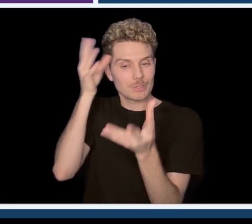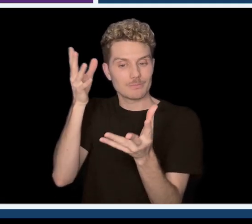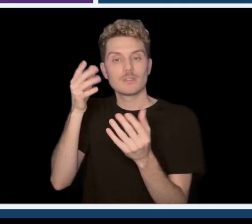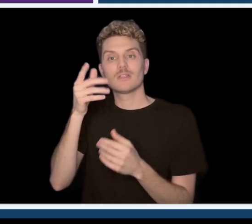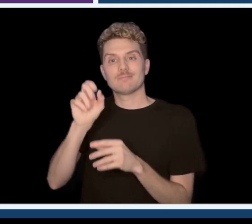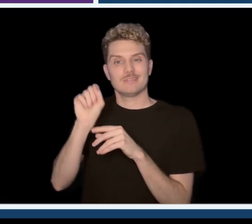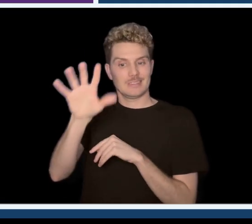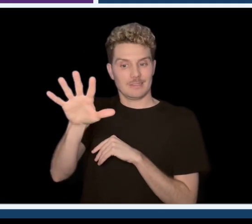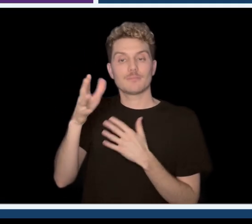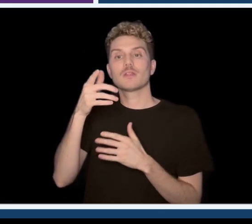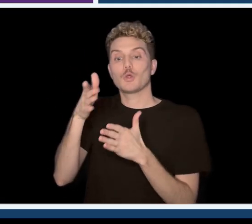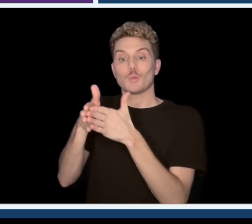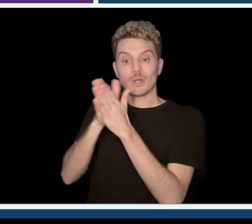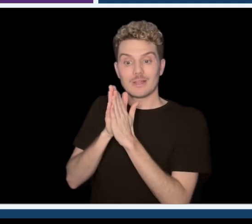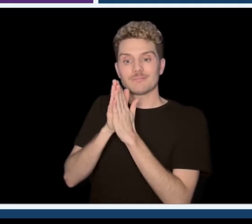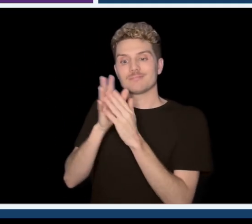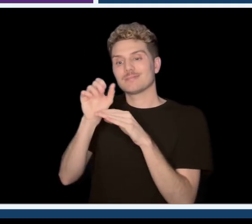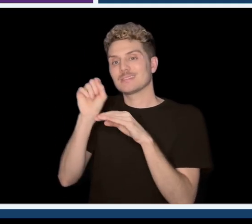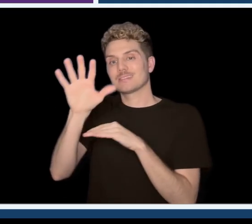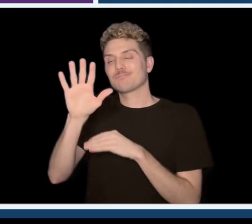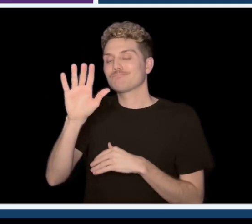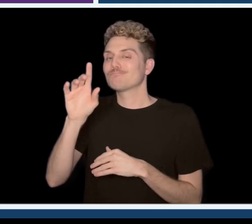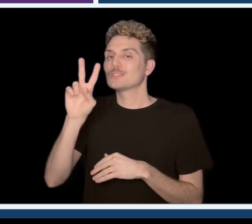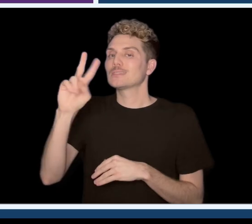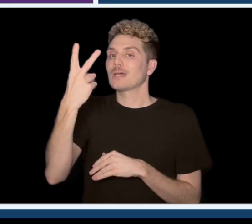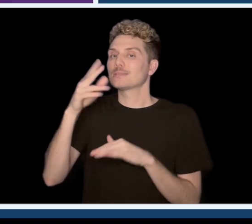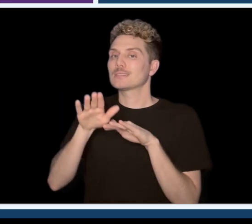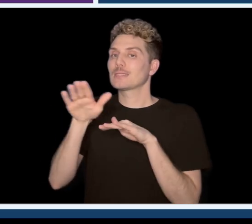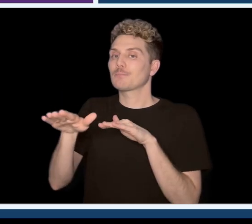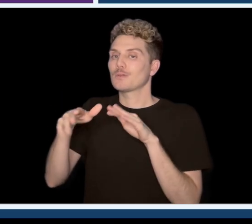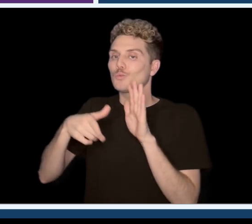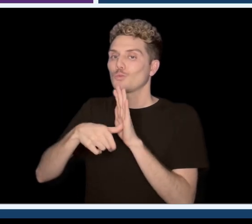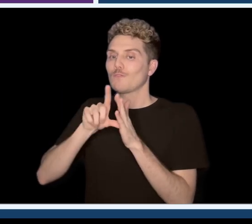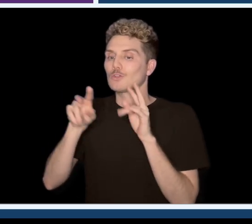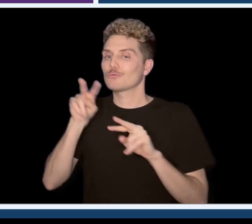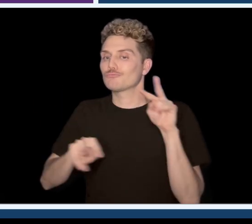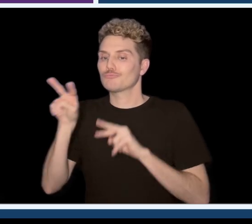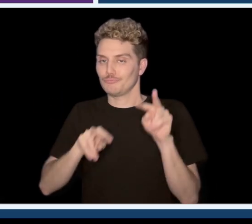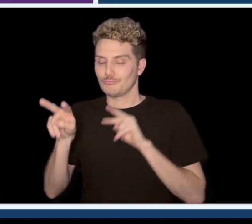to be submitted, or the request is being sent for a 2nd Step Review